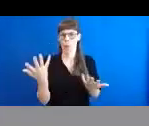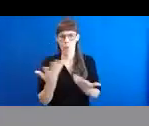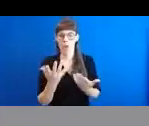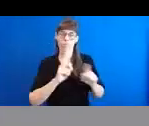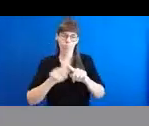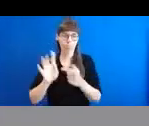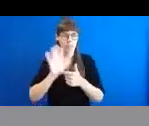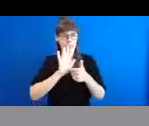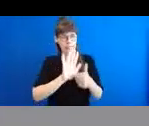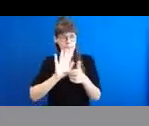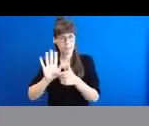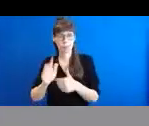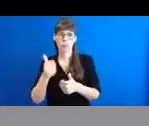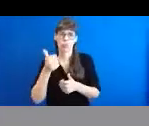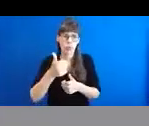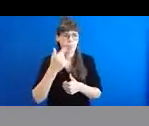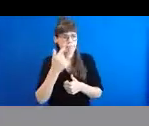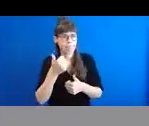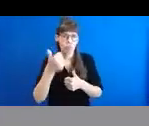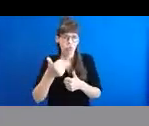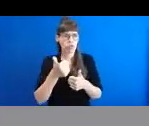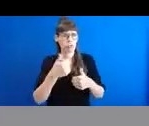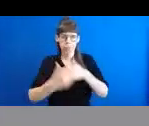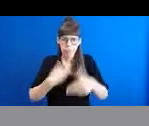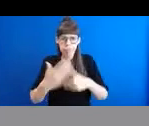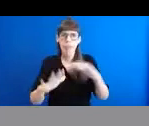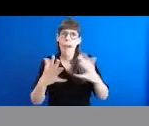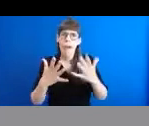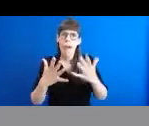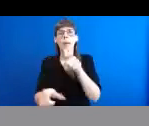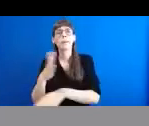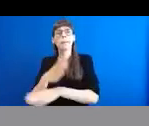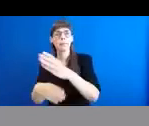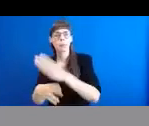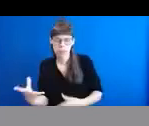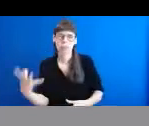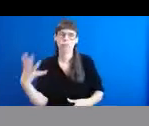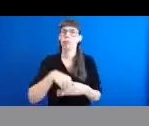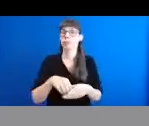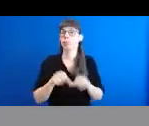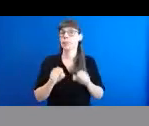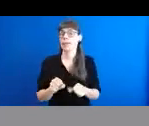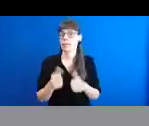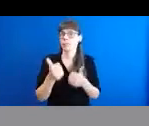11 UN entities. One of the outcomes of our work that I would now like to present is a compilation of examples of good practices for including persons